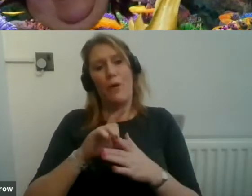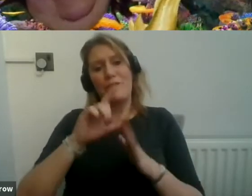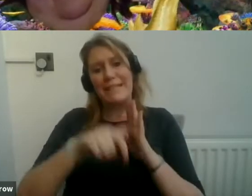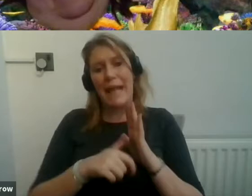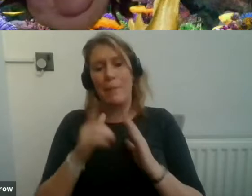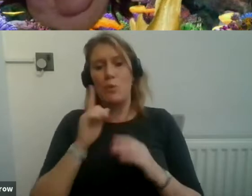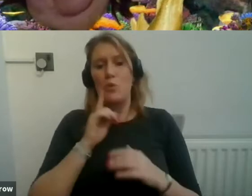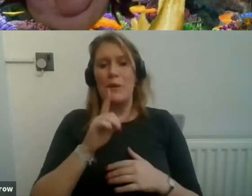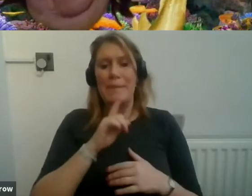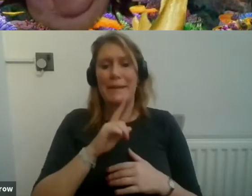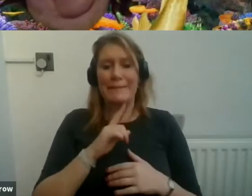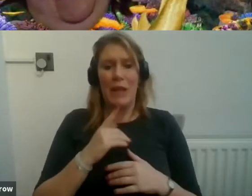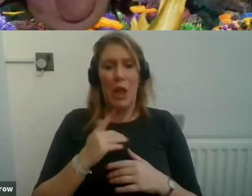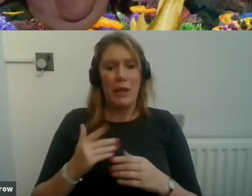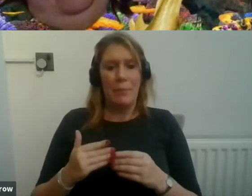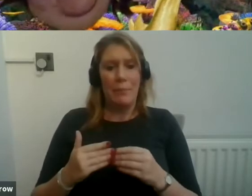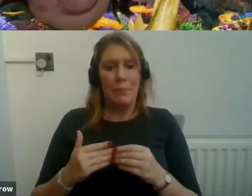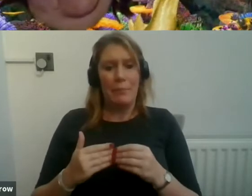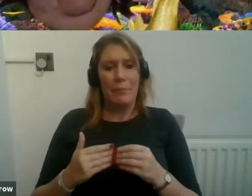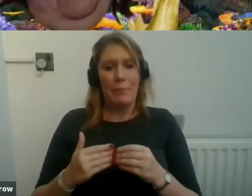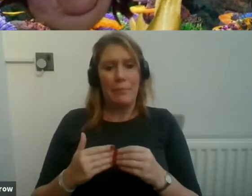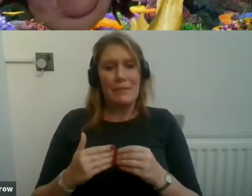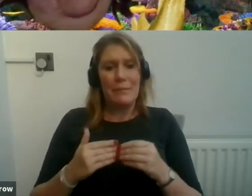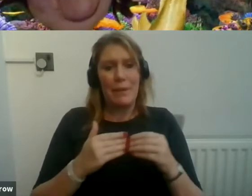liked by somebody with the artistic and